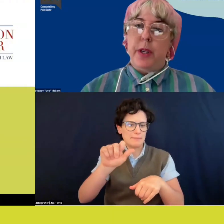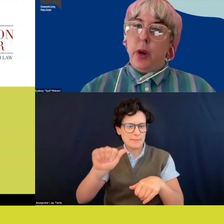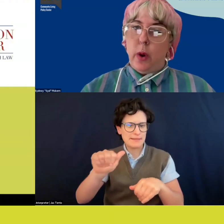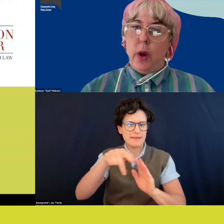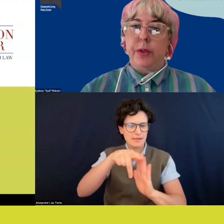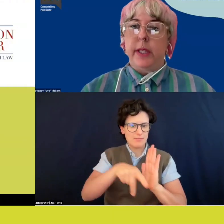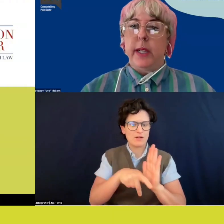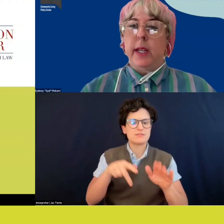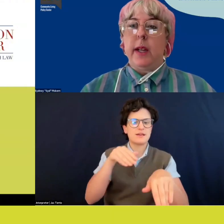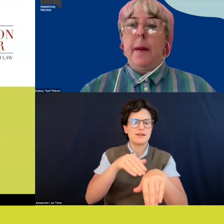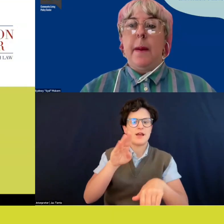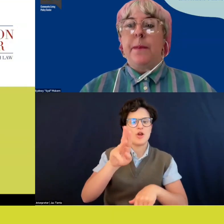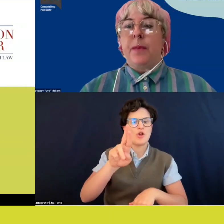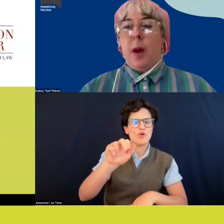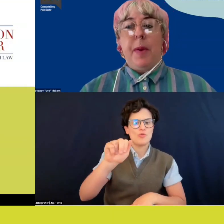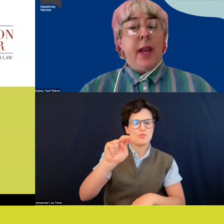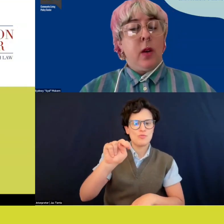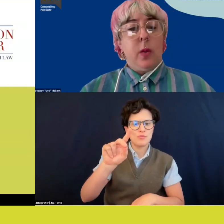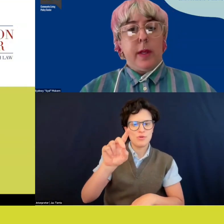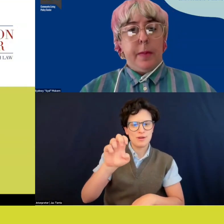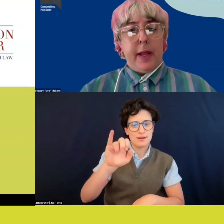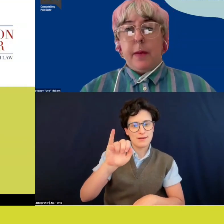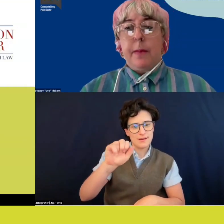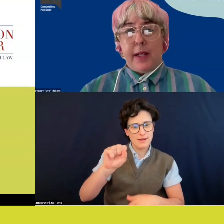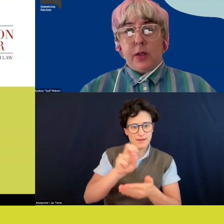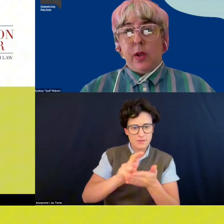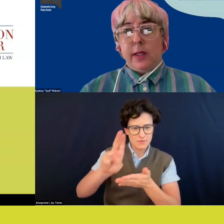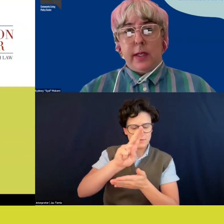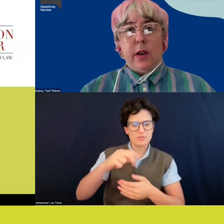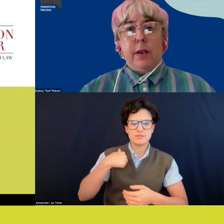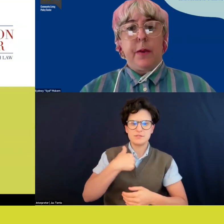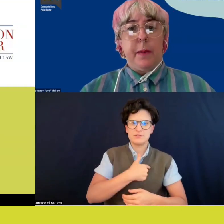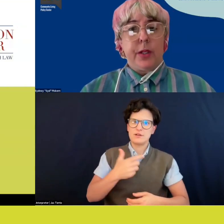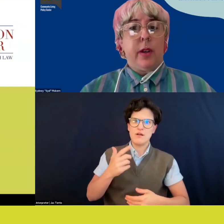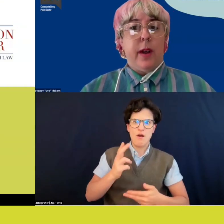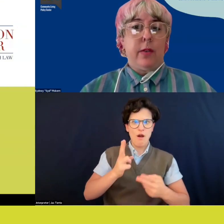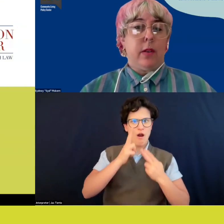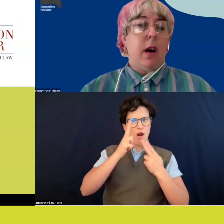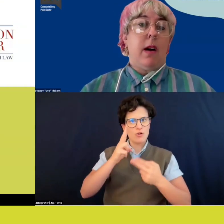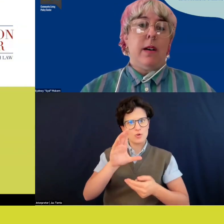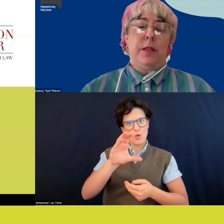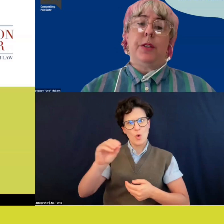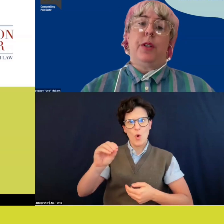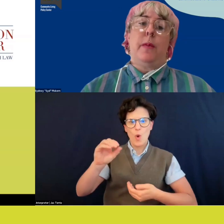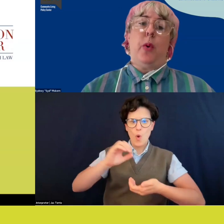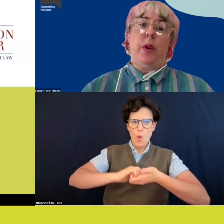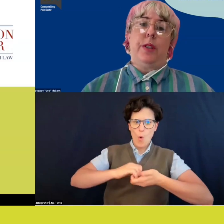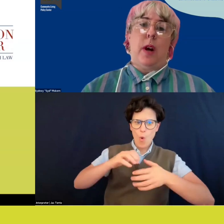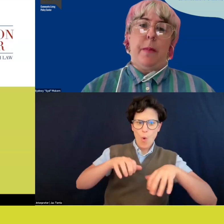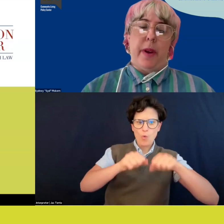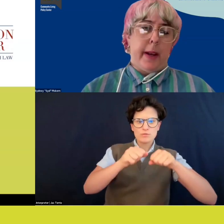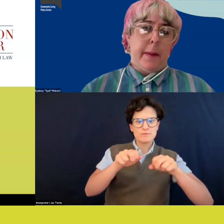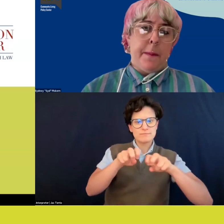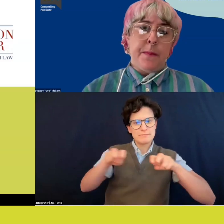to be co-hosting a panel with the Bazelon Center for Mental Health Law on such an important topic.